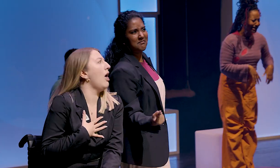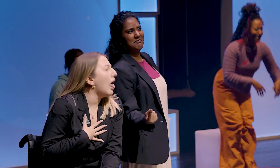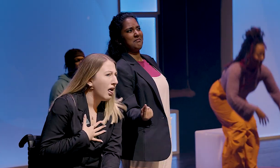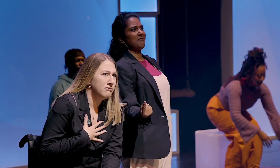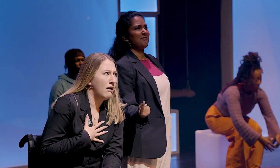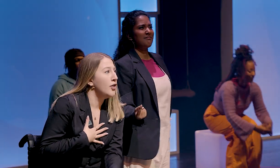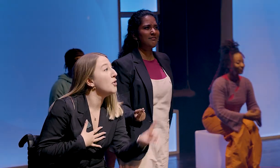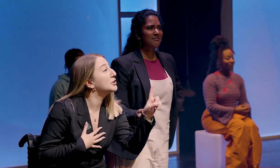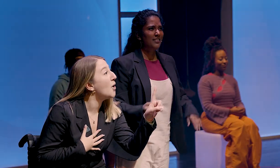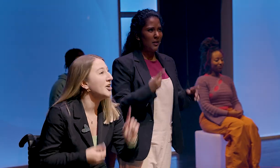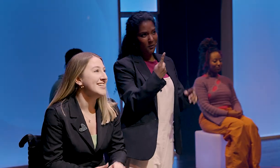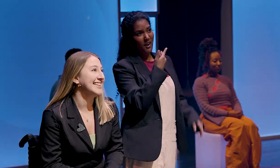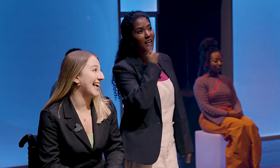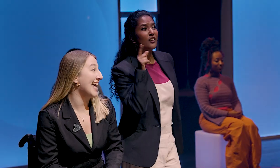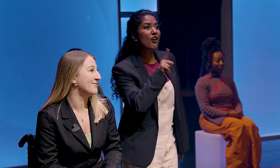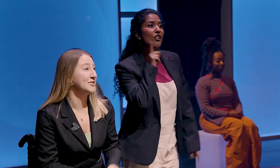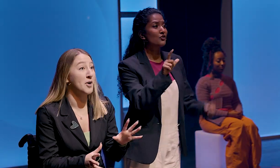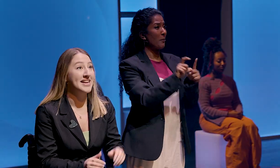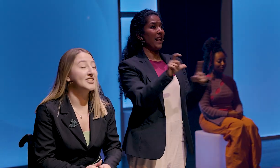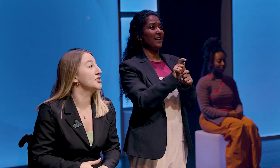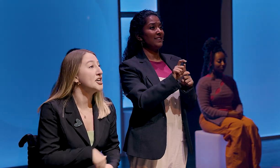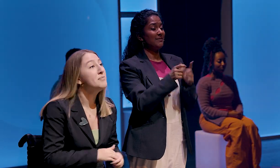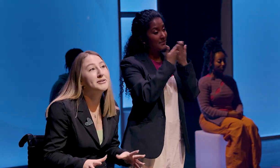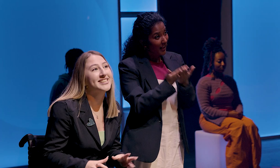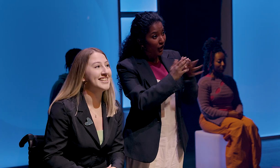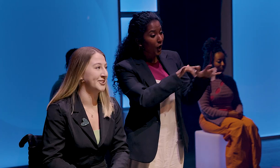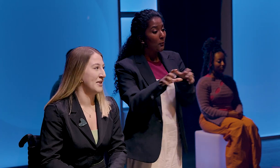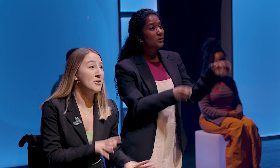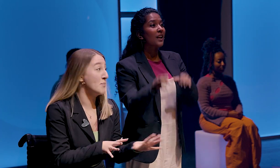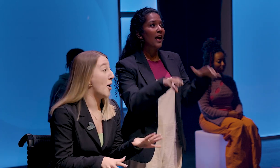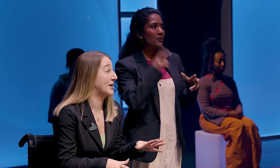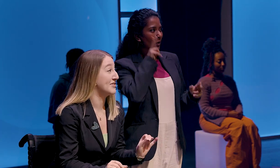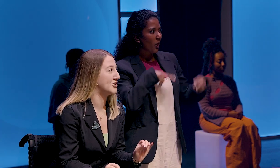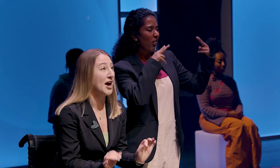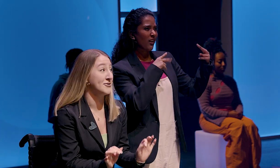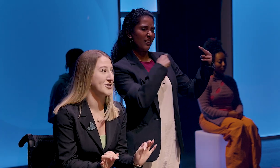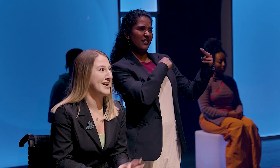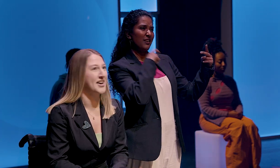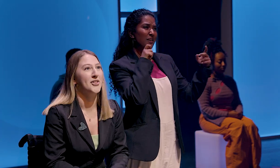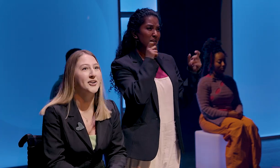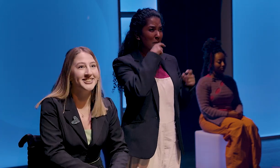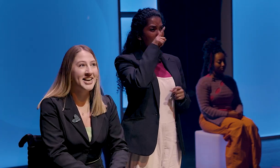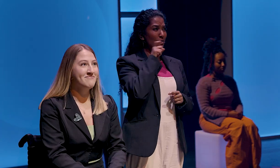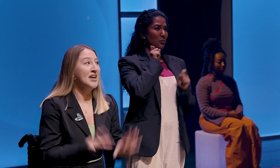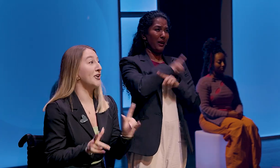super cute!' [ RETCHES ] There was one nice girl, Dominique, studying computer science. We were proper givin' each other under the radar looks. They got to arrive